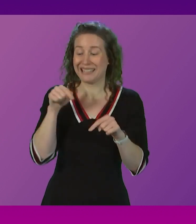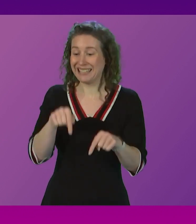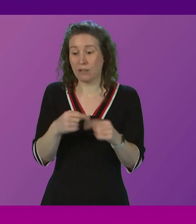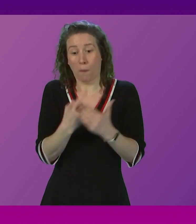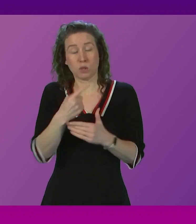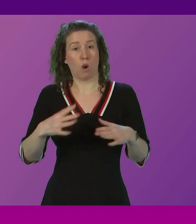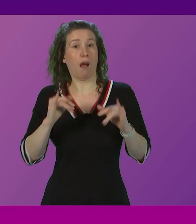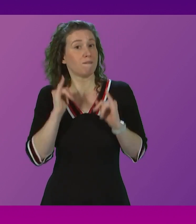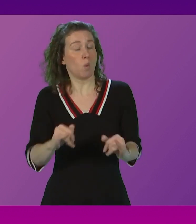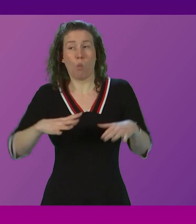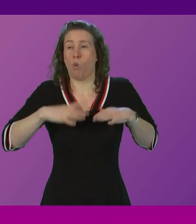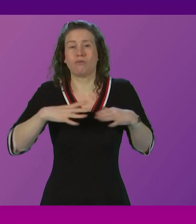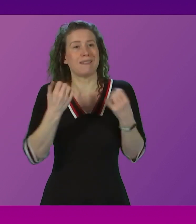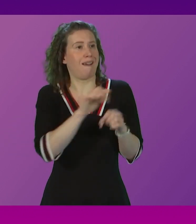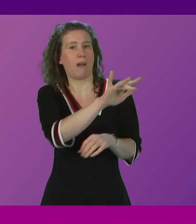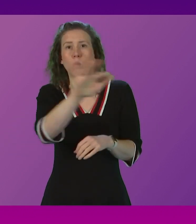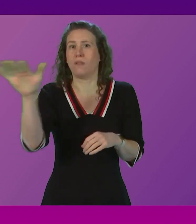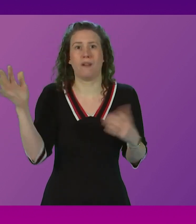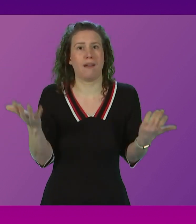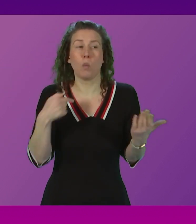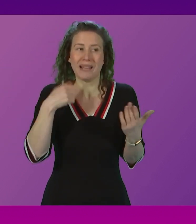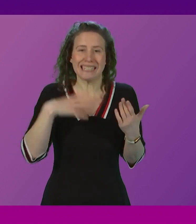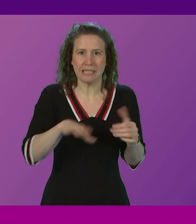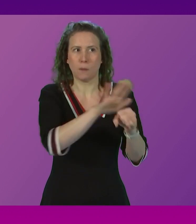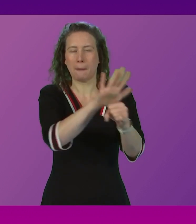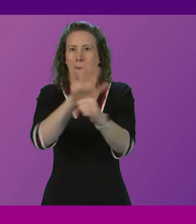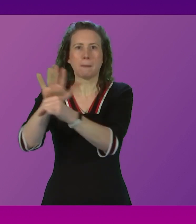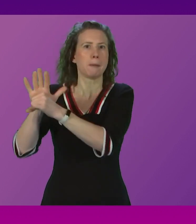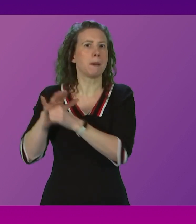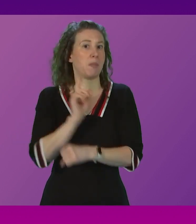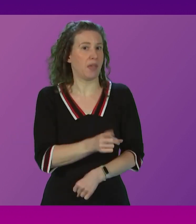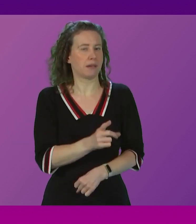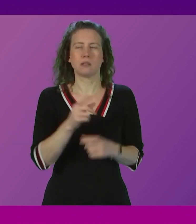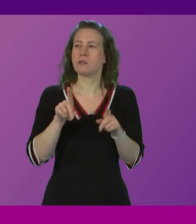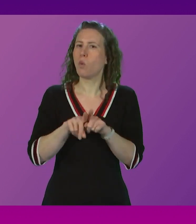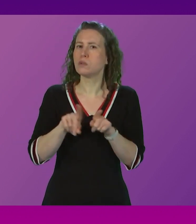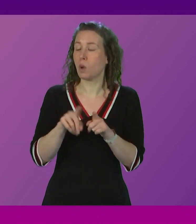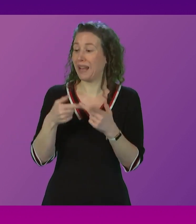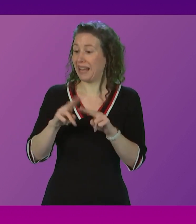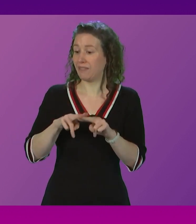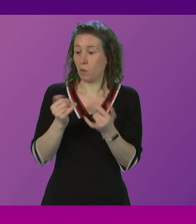exist already and it is those opportunities that we have to tackle. Not passing the